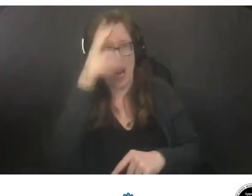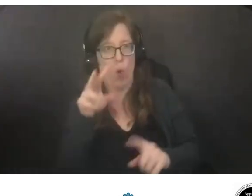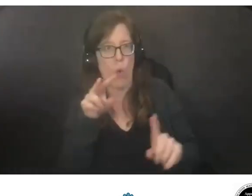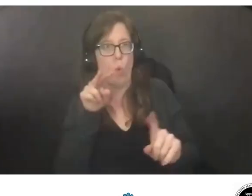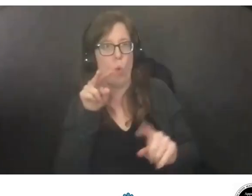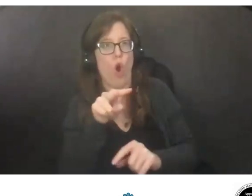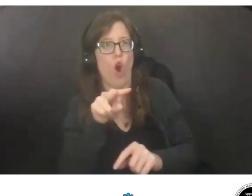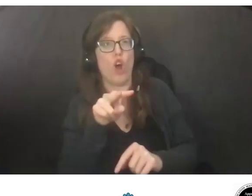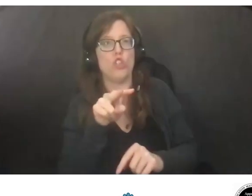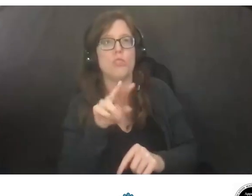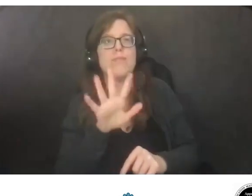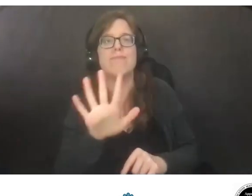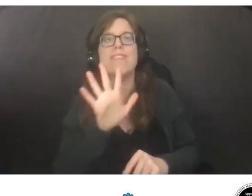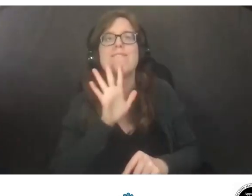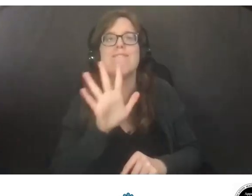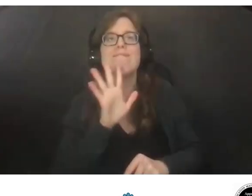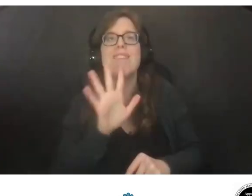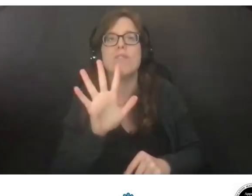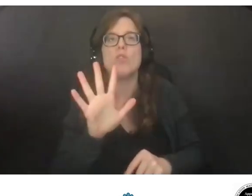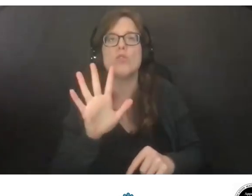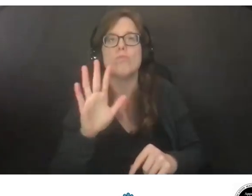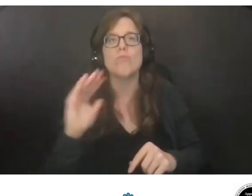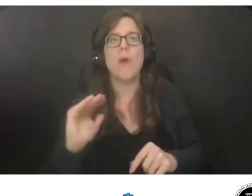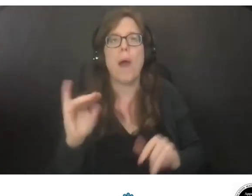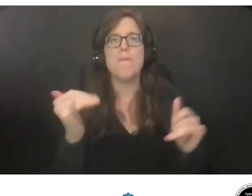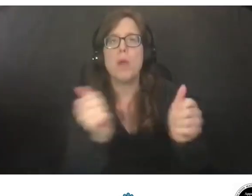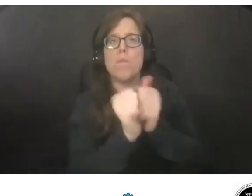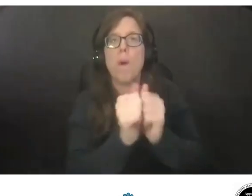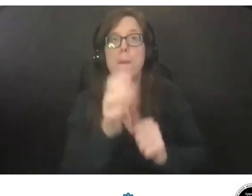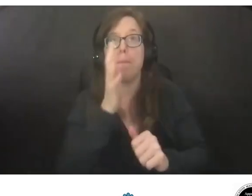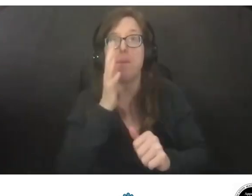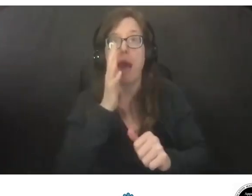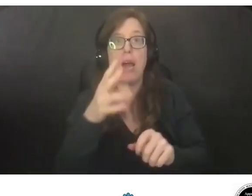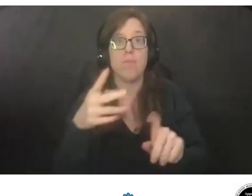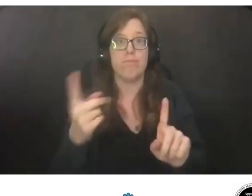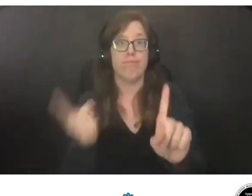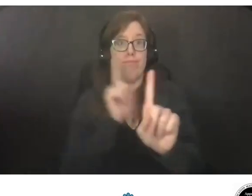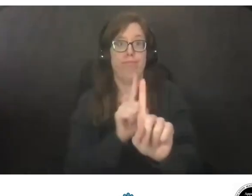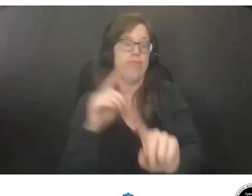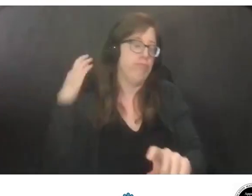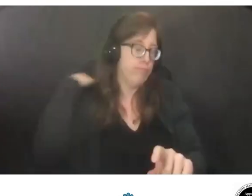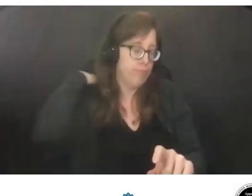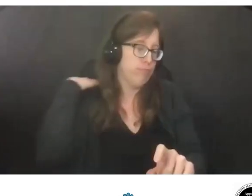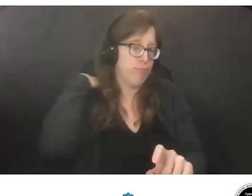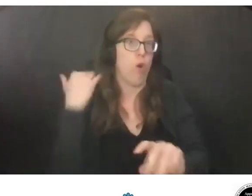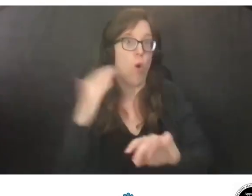his, like, little, like, five-year-old playing sports, and the mom is...is giving him all the information on